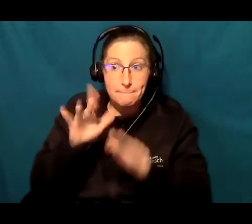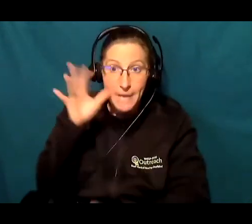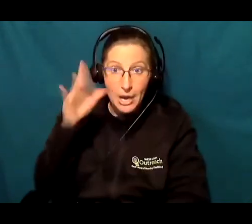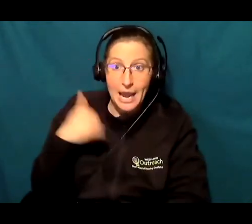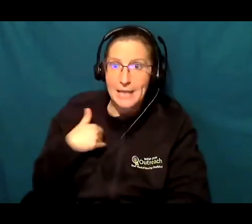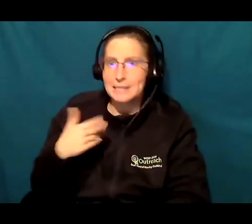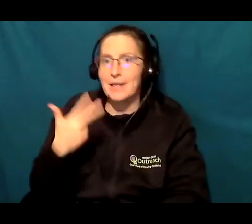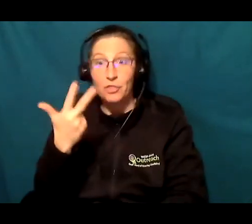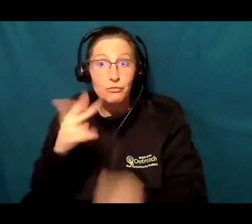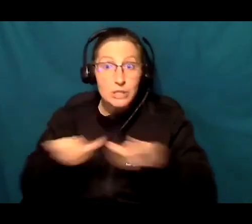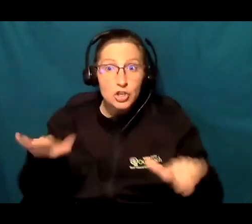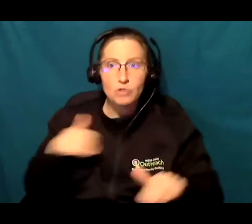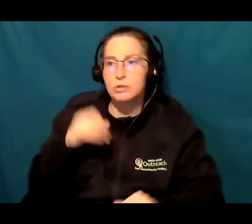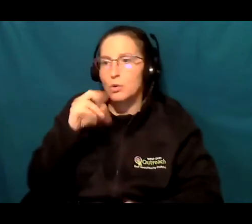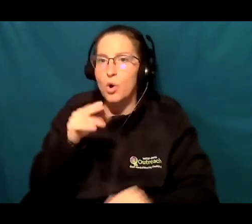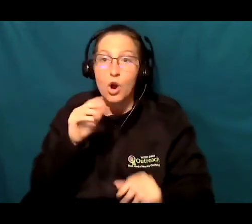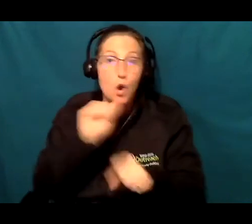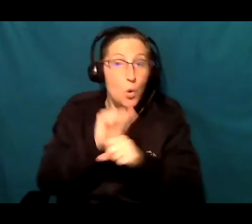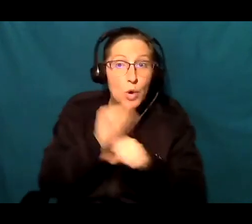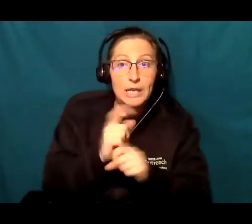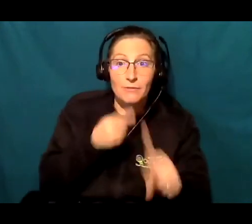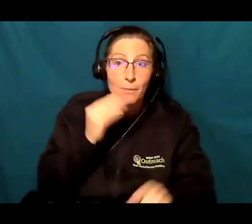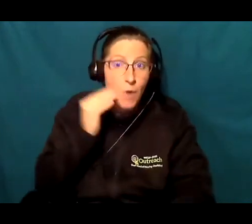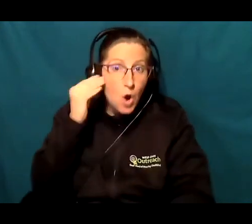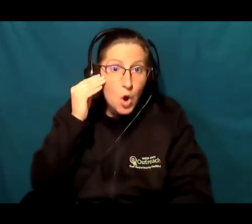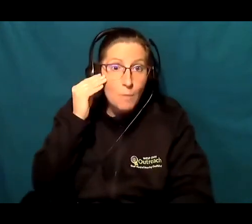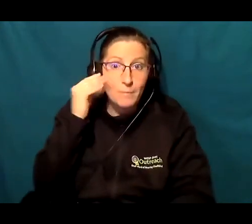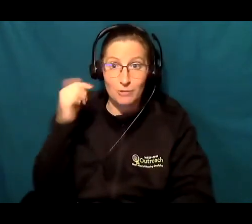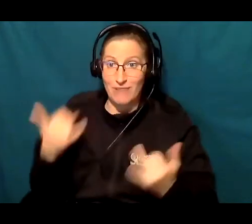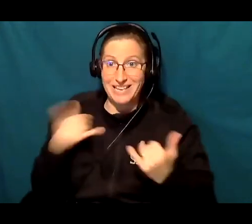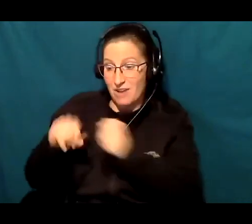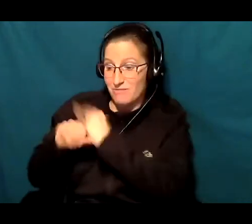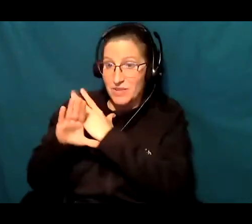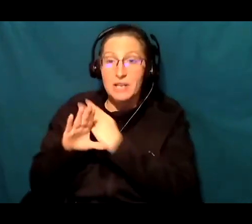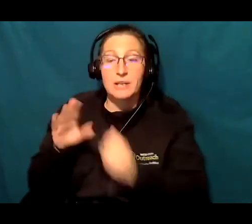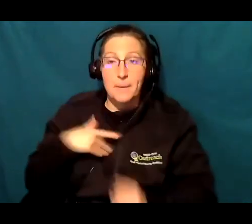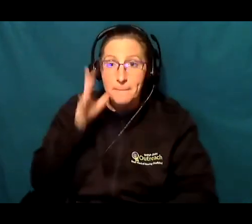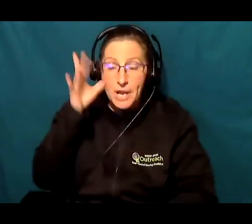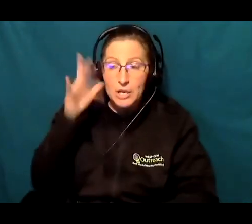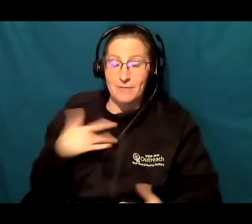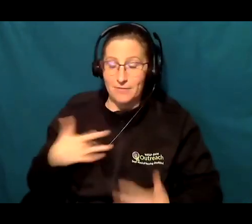from home in these virtual conditions can have any sense of how to manipulate